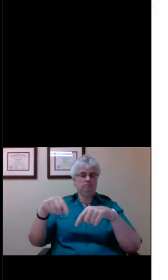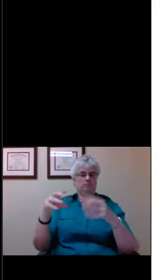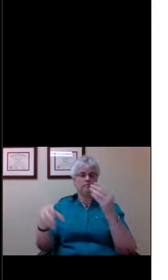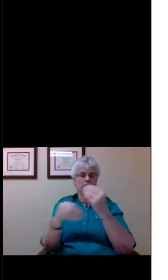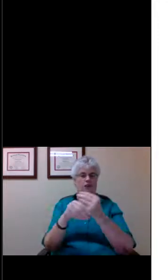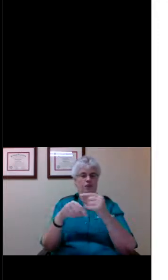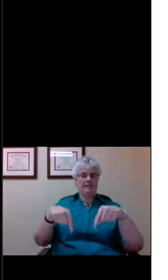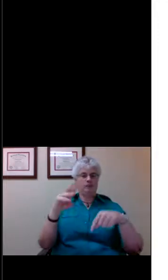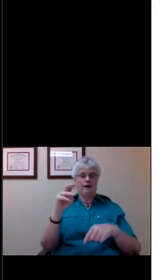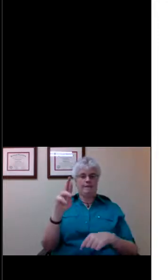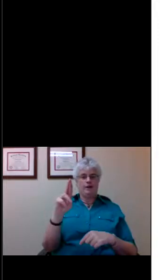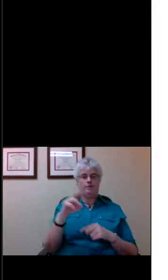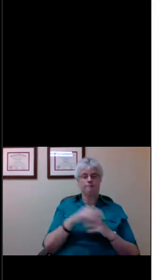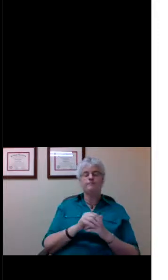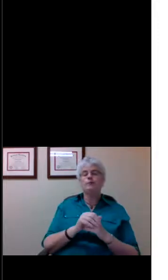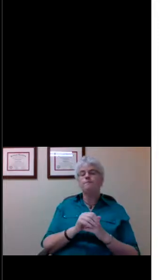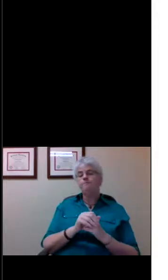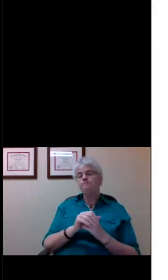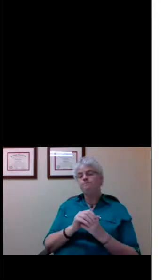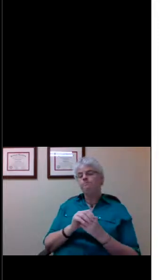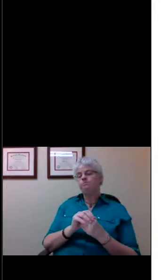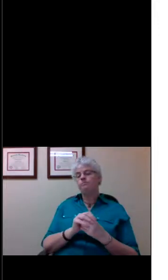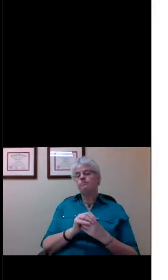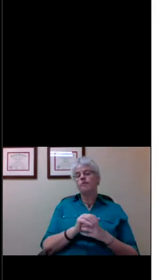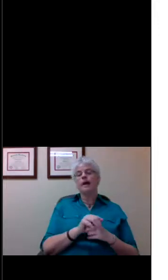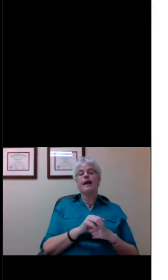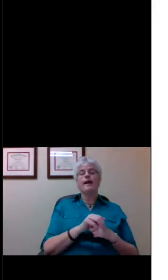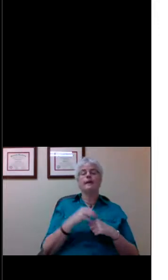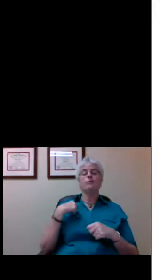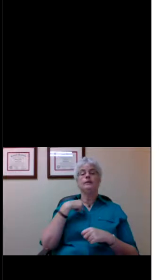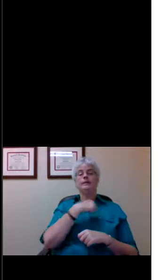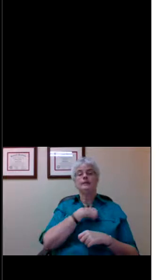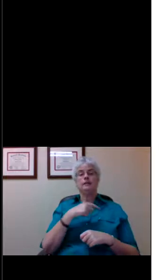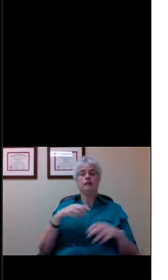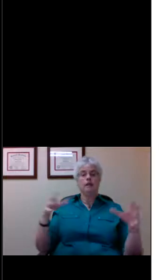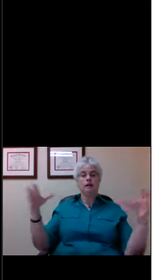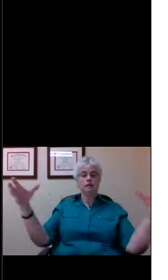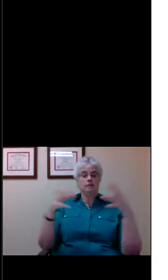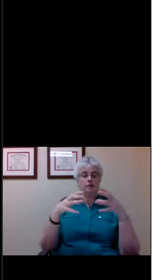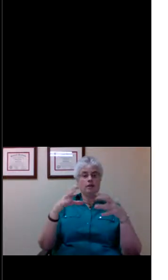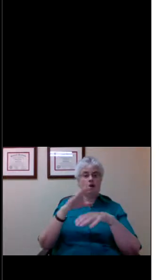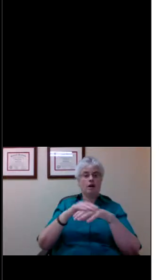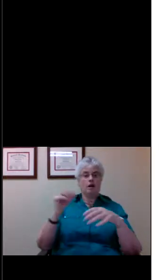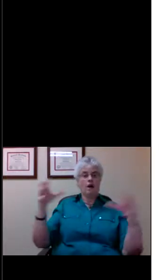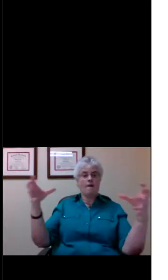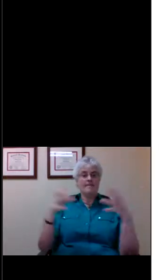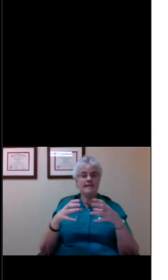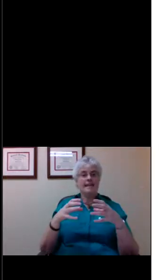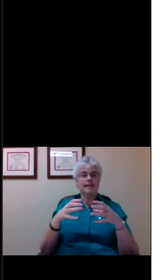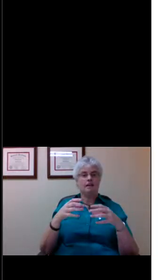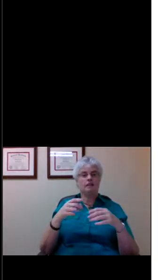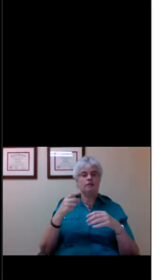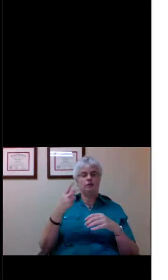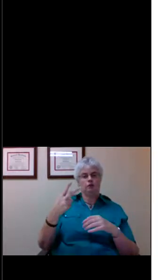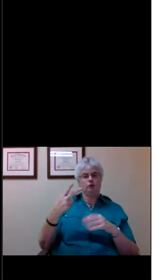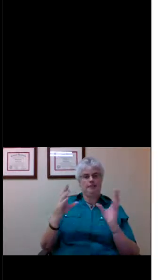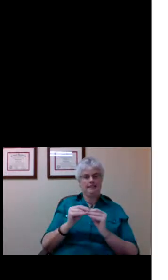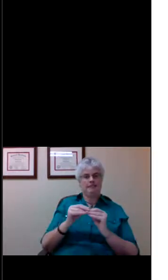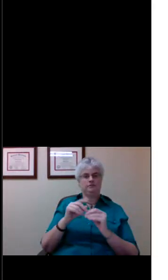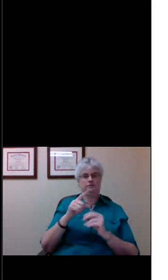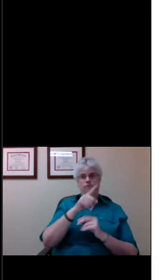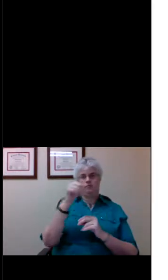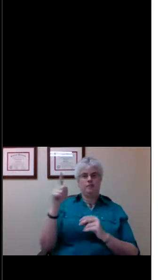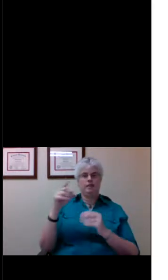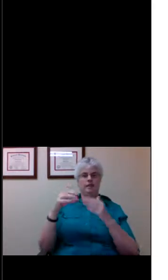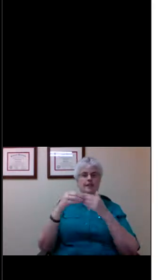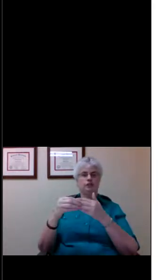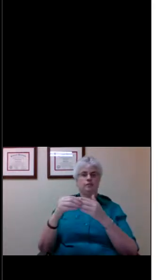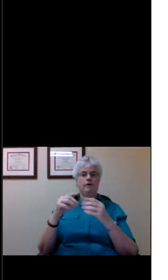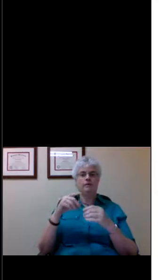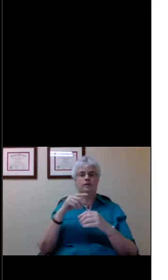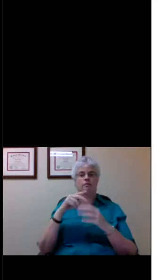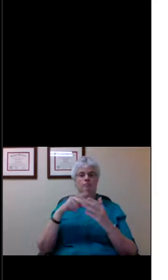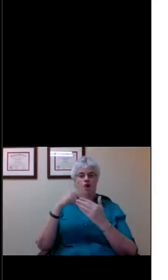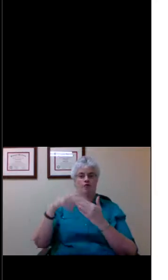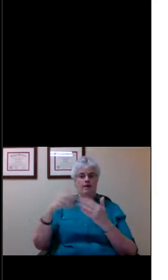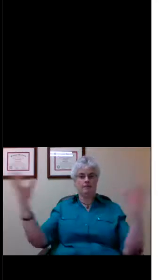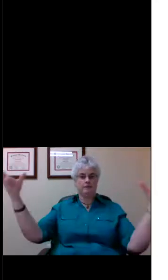part of our handouts for this webinar. We also convened twice. We had leadership